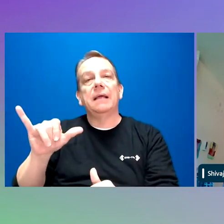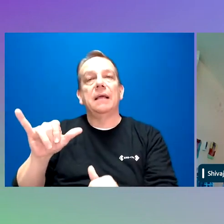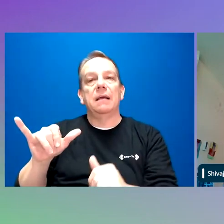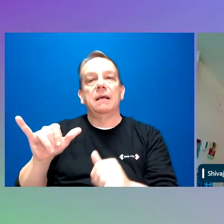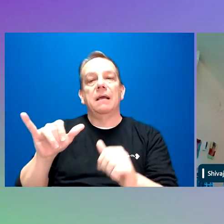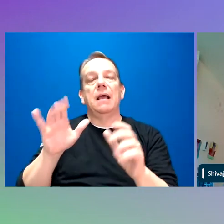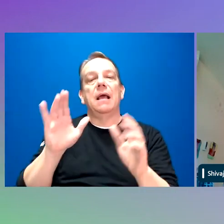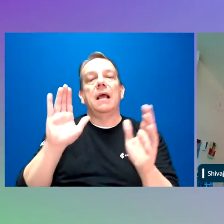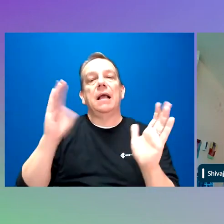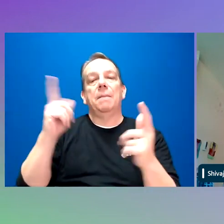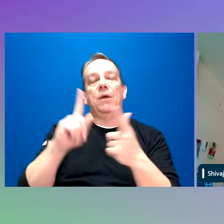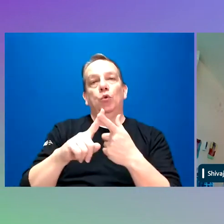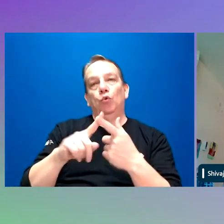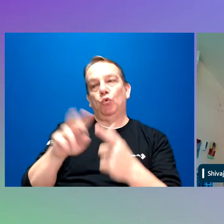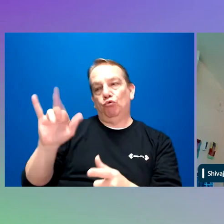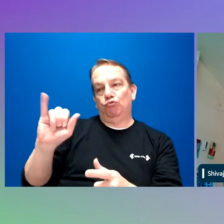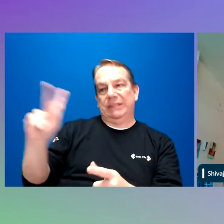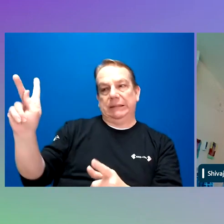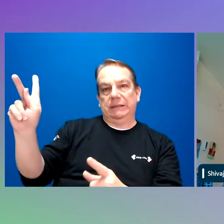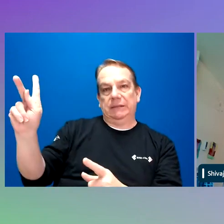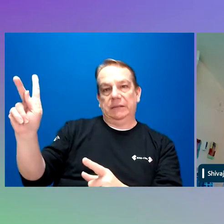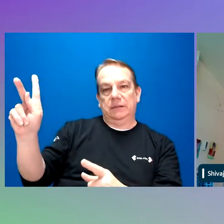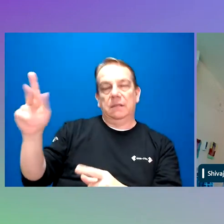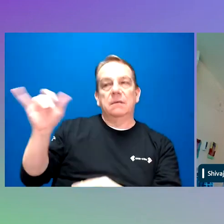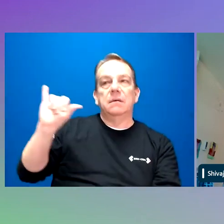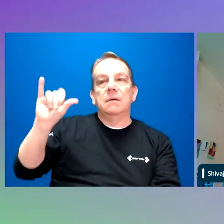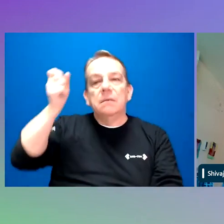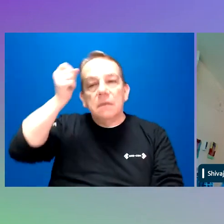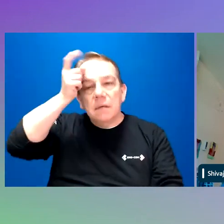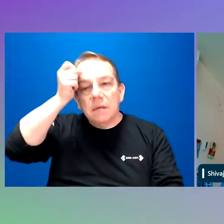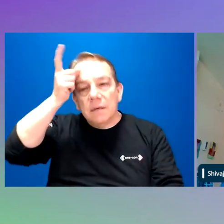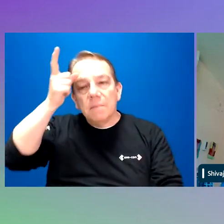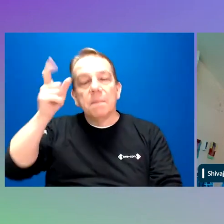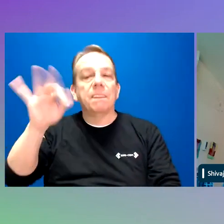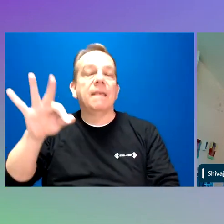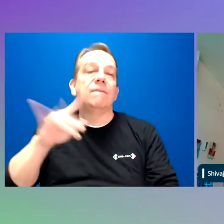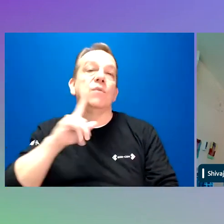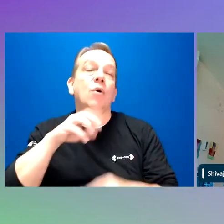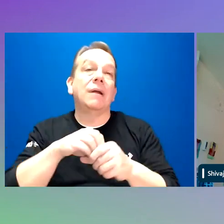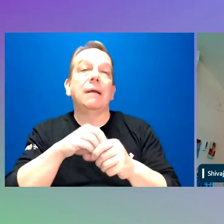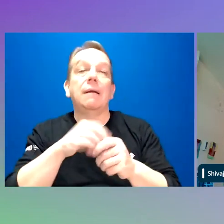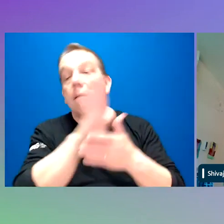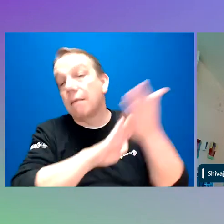purchase. Um, if you are in